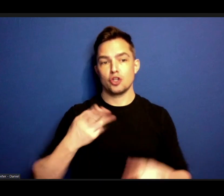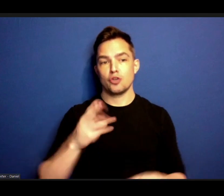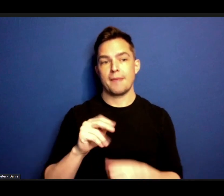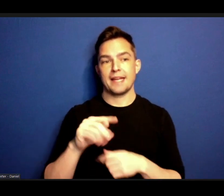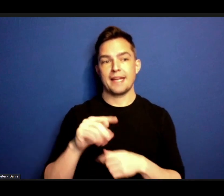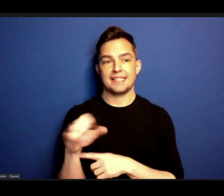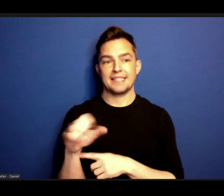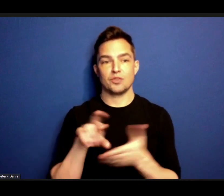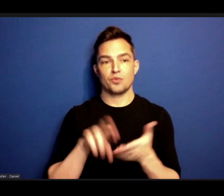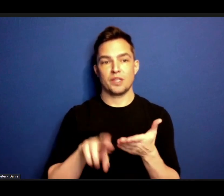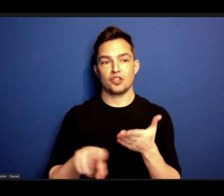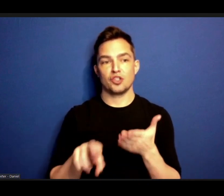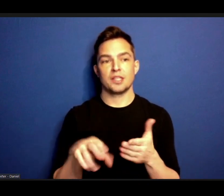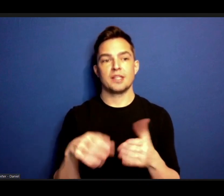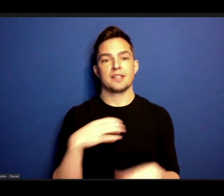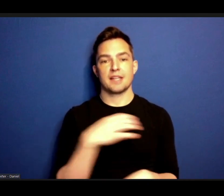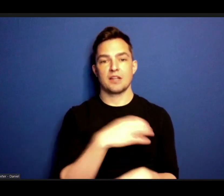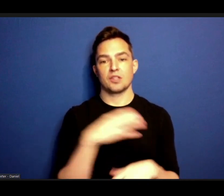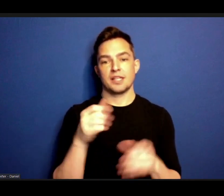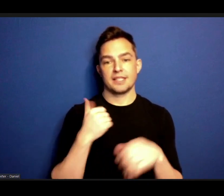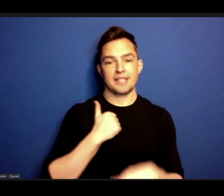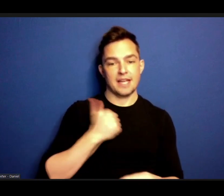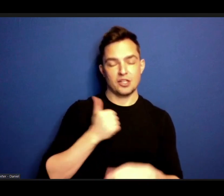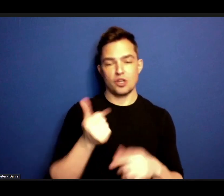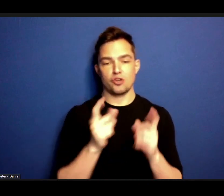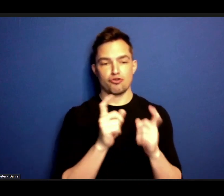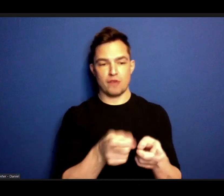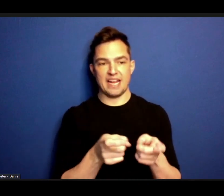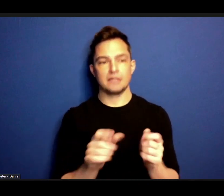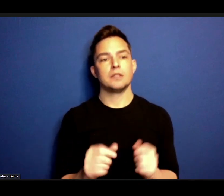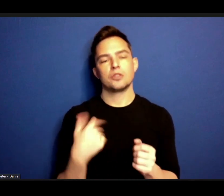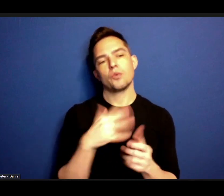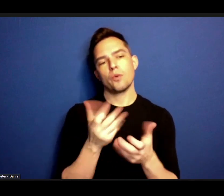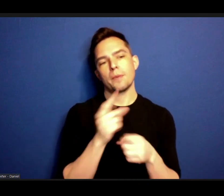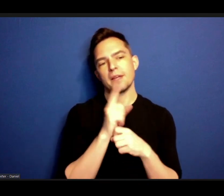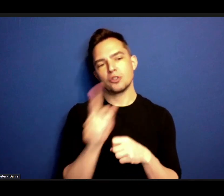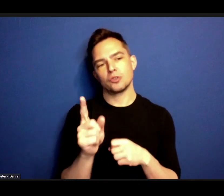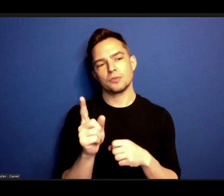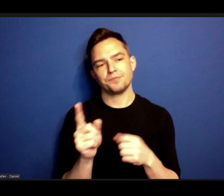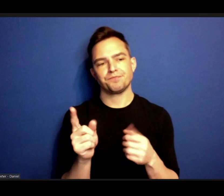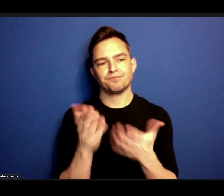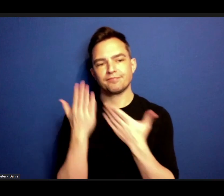of Canada Connections Grant. And so we want to make sure that we thank them, along with